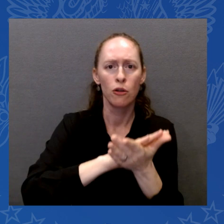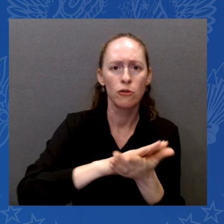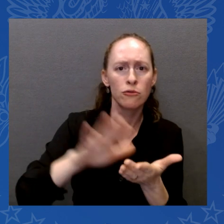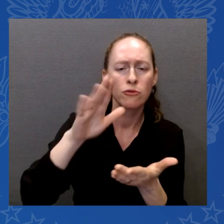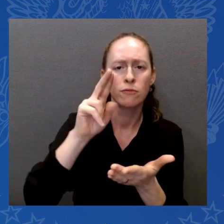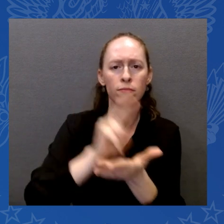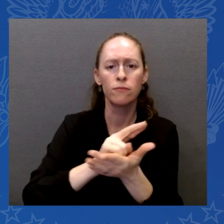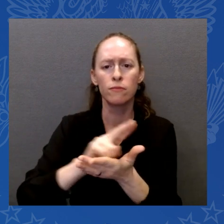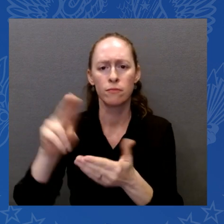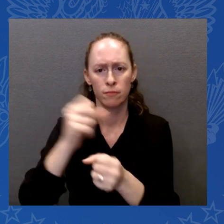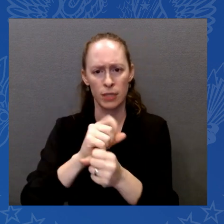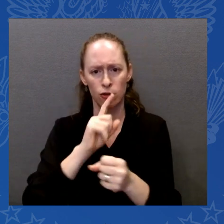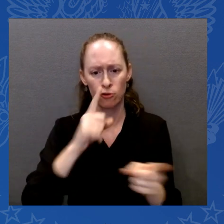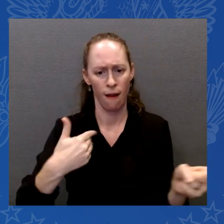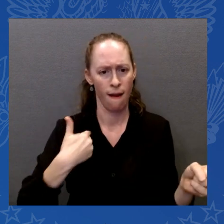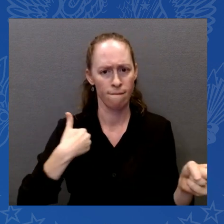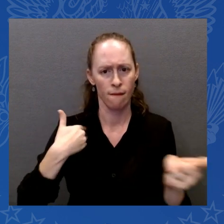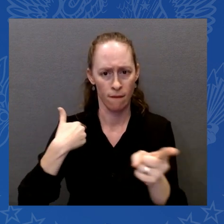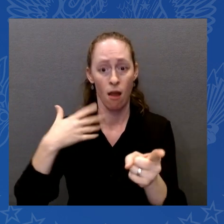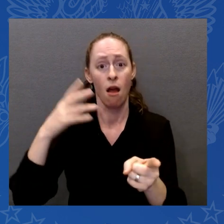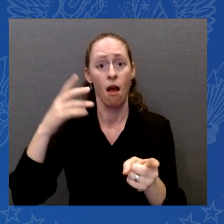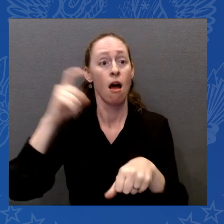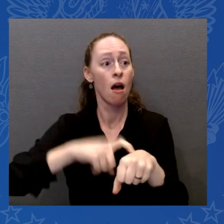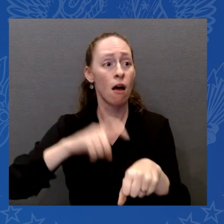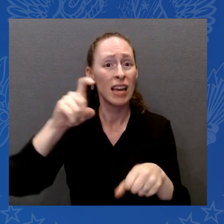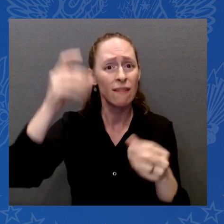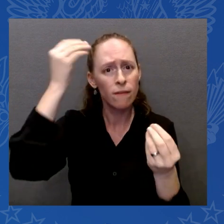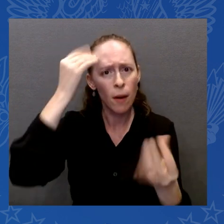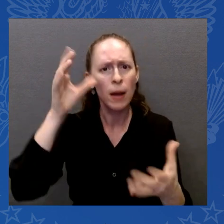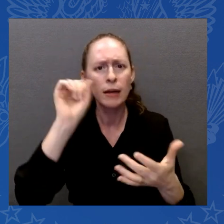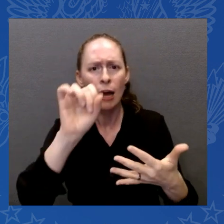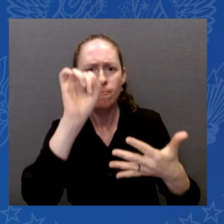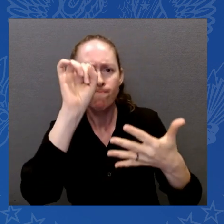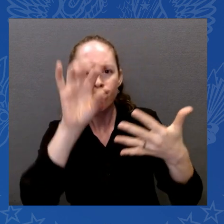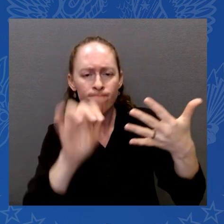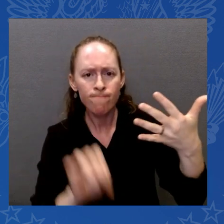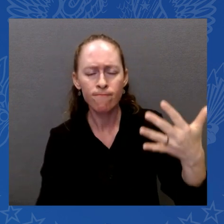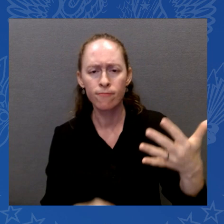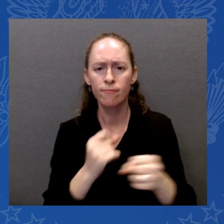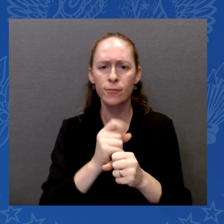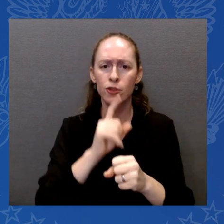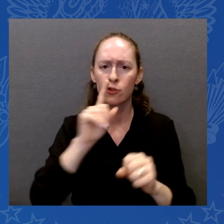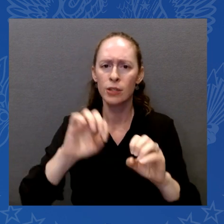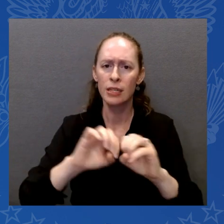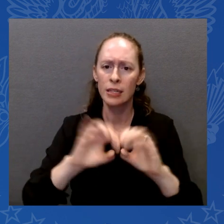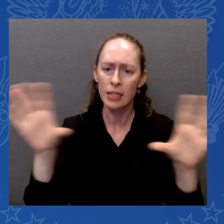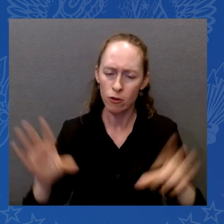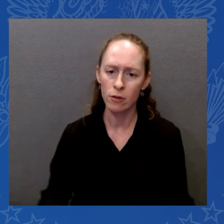Students need access to health care to thrive in school and in life. And that includes reproductive health care.